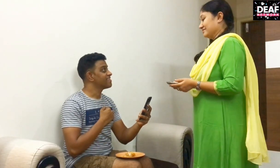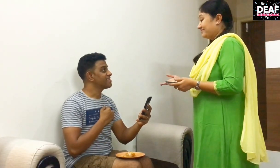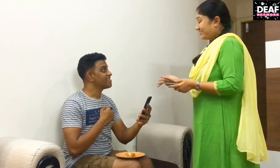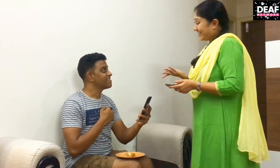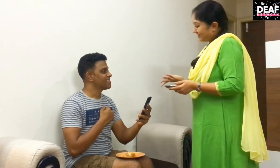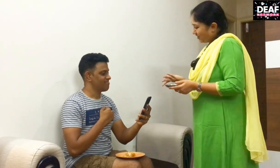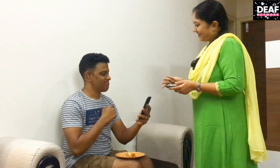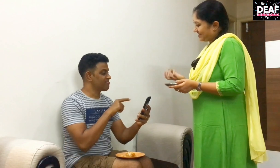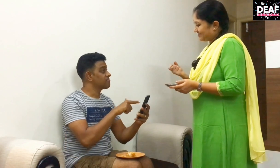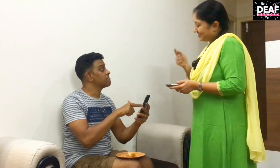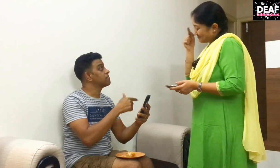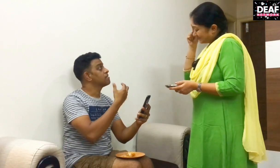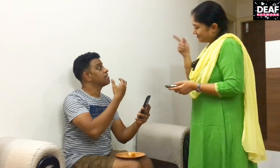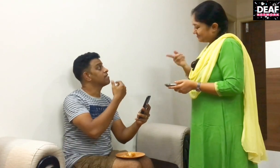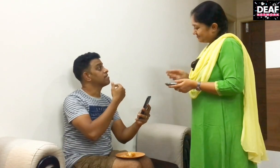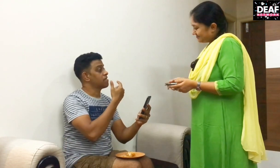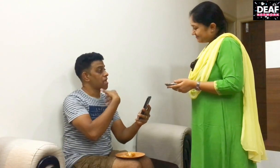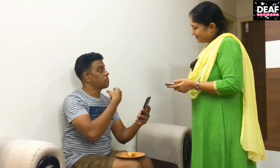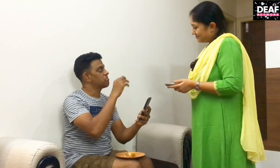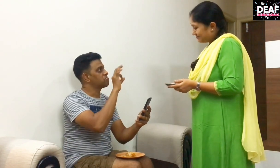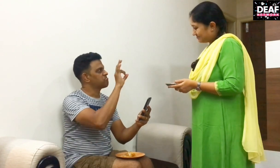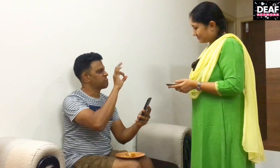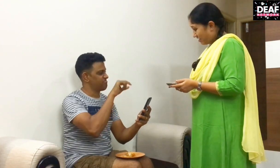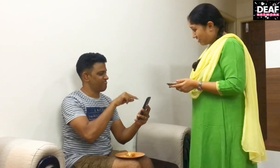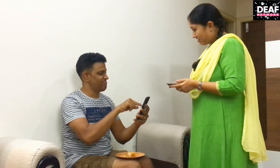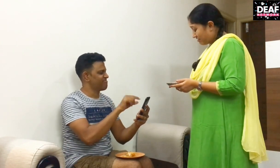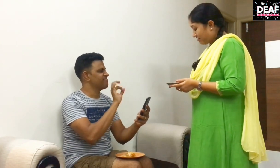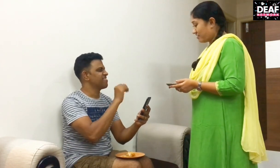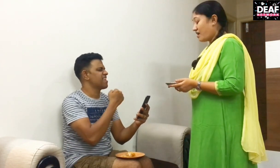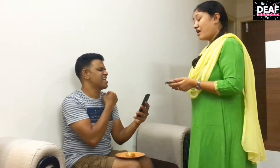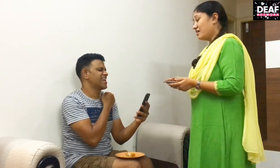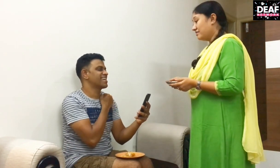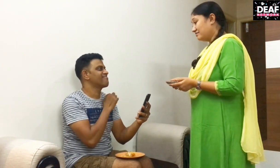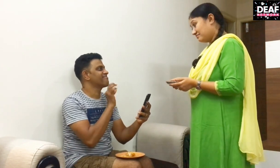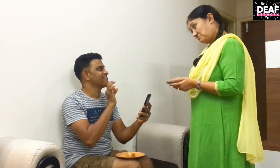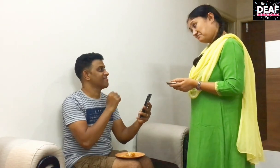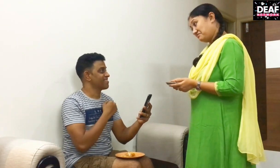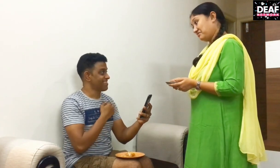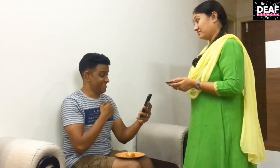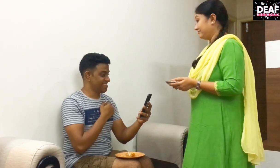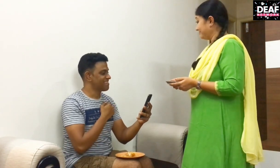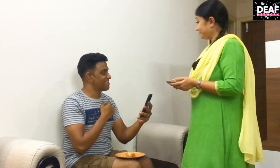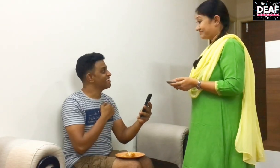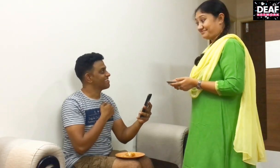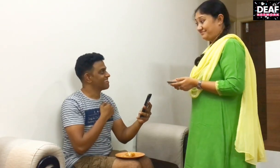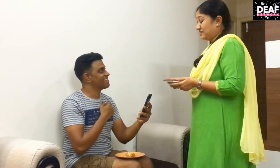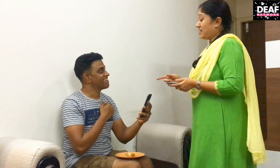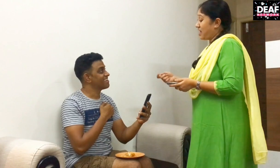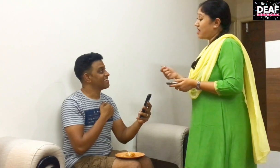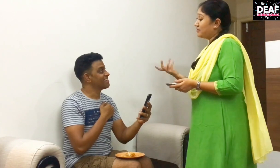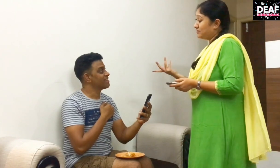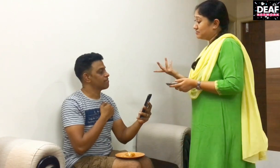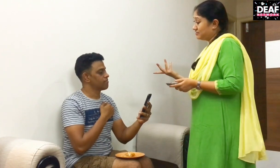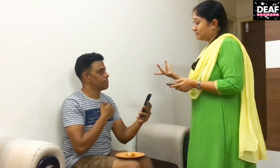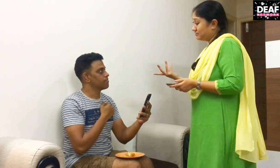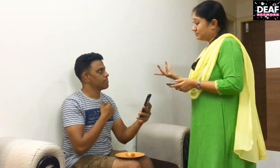What is this? It is brand new iPhone I am in love with iPhone How much is this?